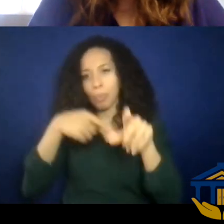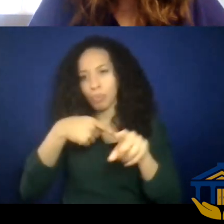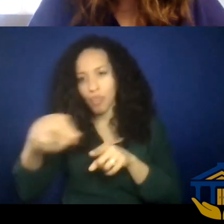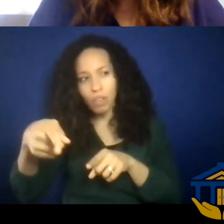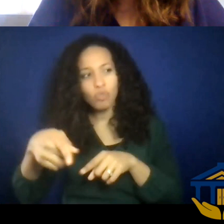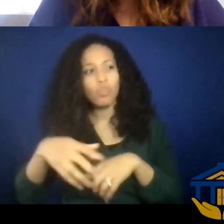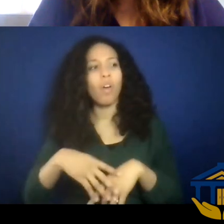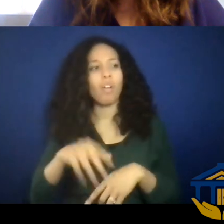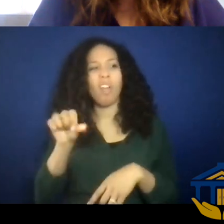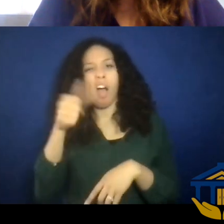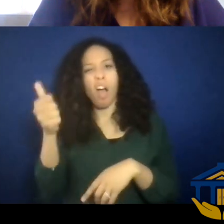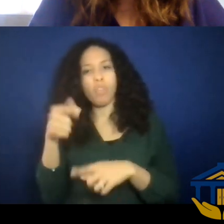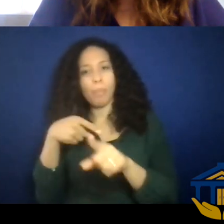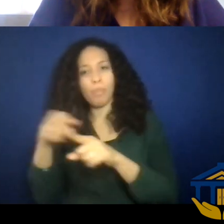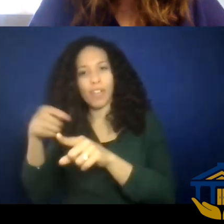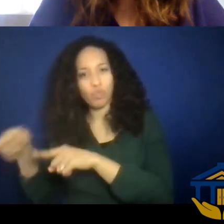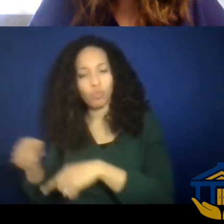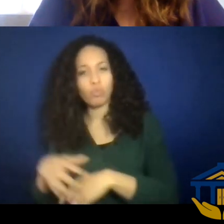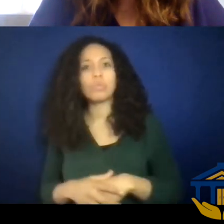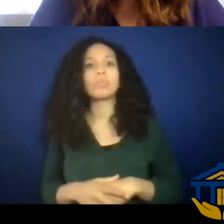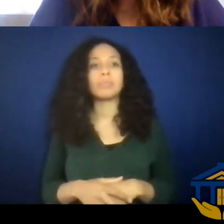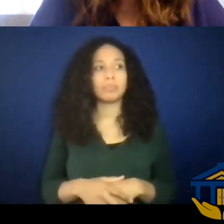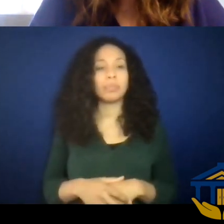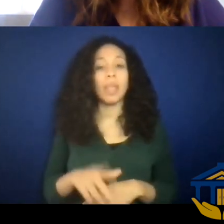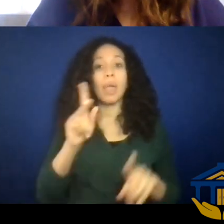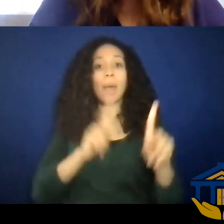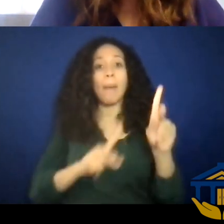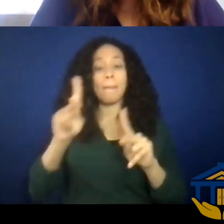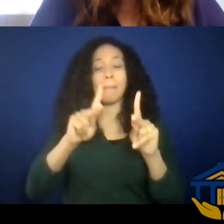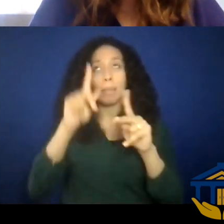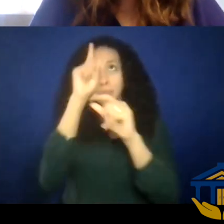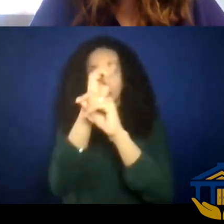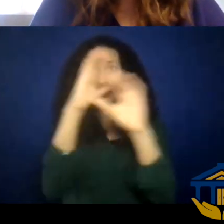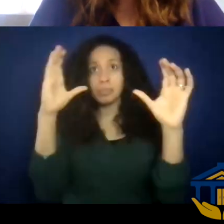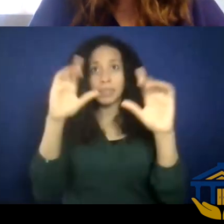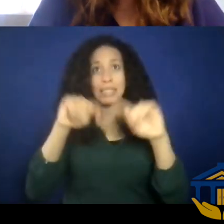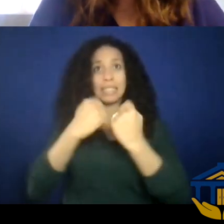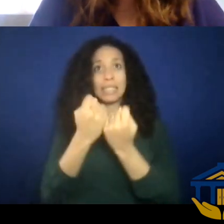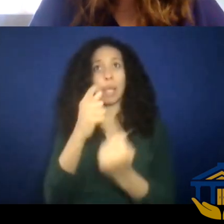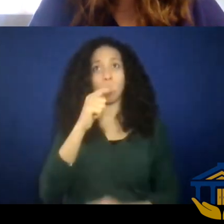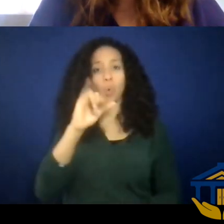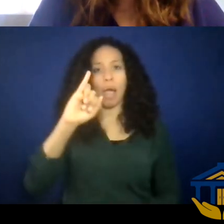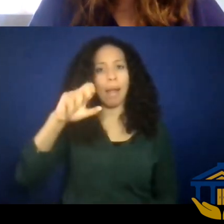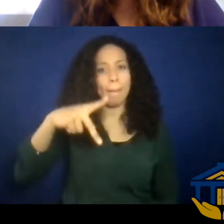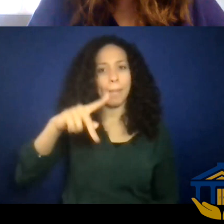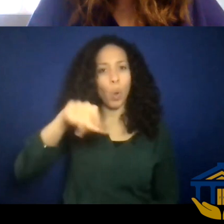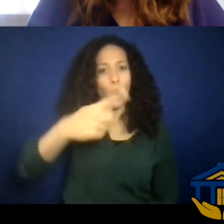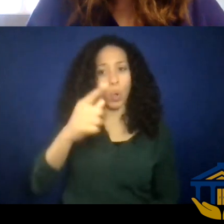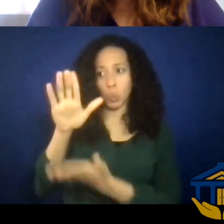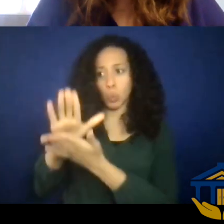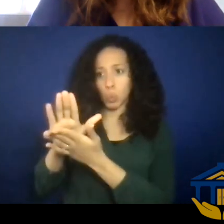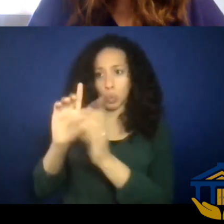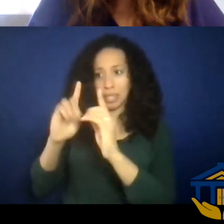their child's team as the IEP team, only whoever the district provides to you, but parents are